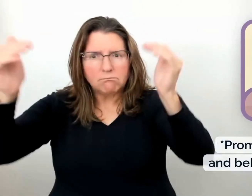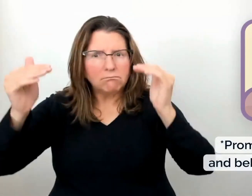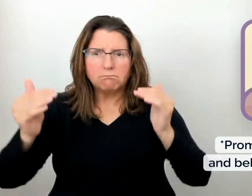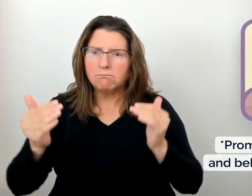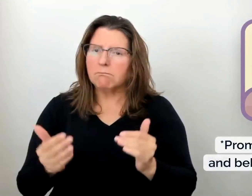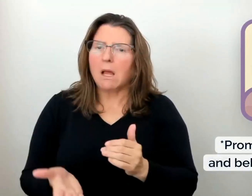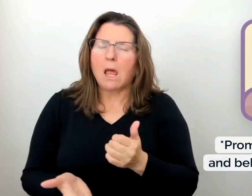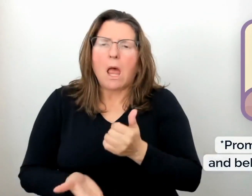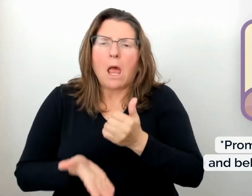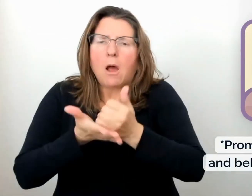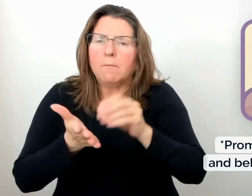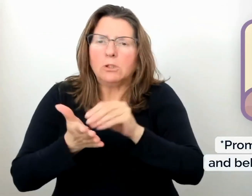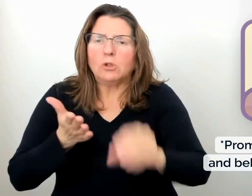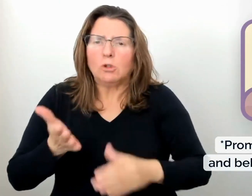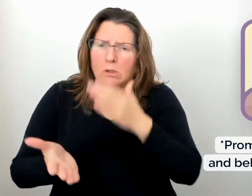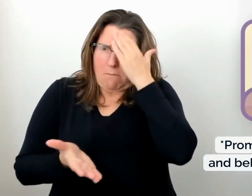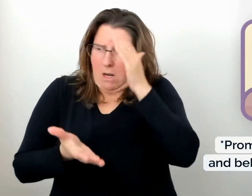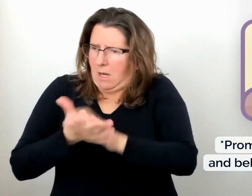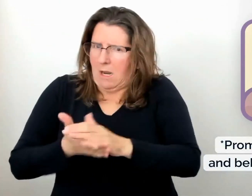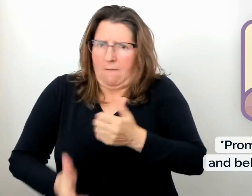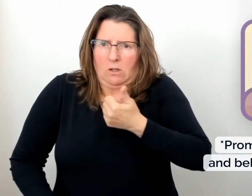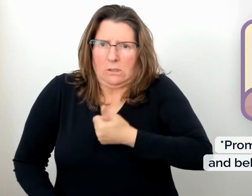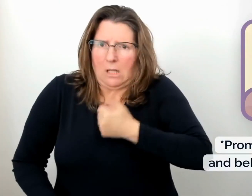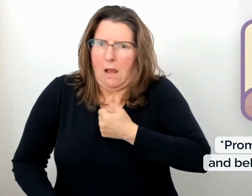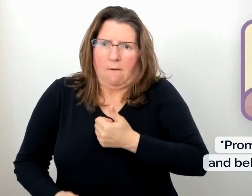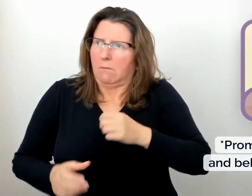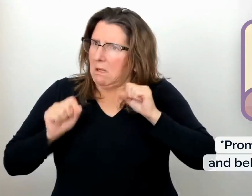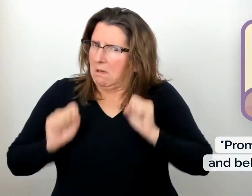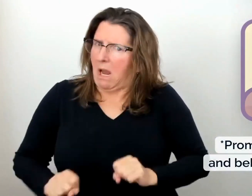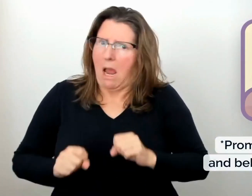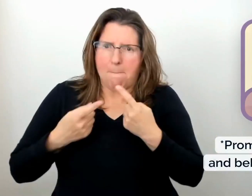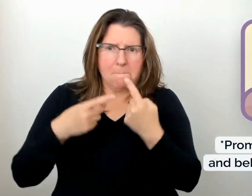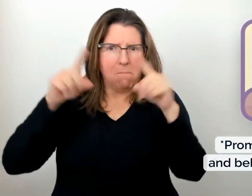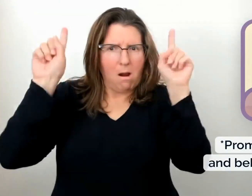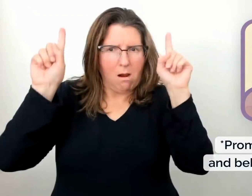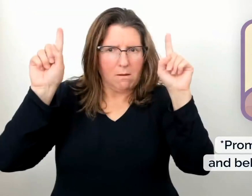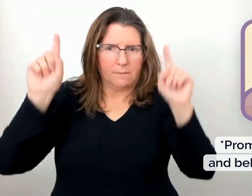Teachers' positive expectations do motivate students to do well.